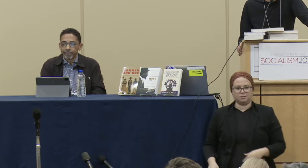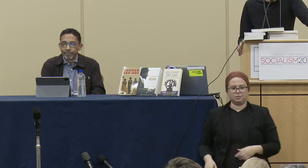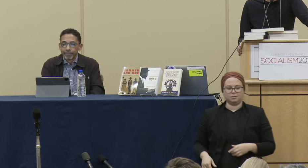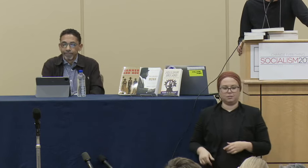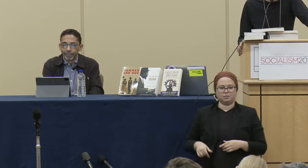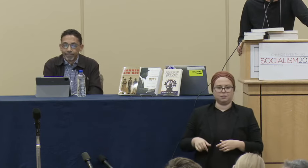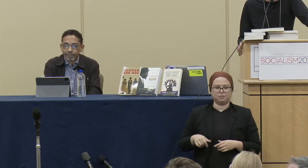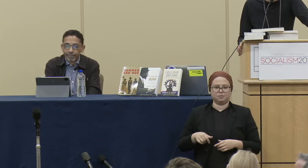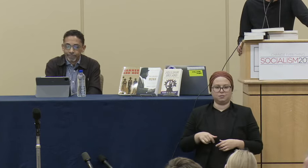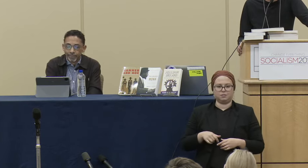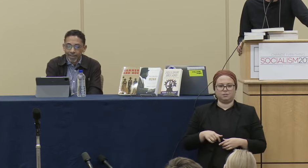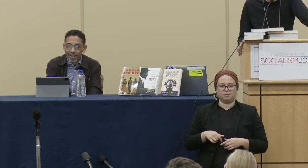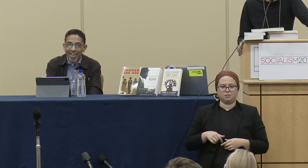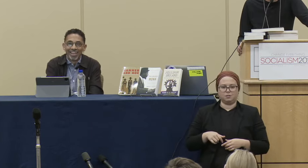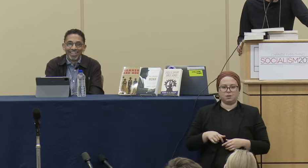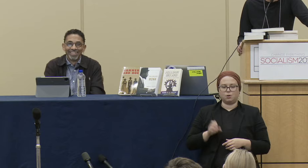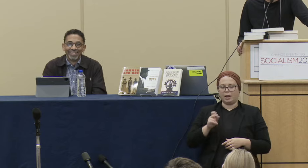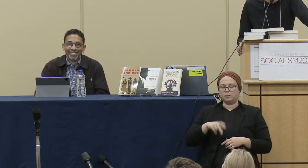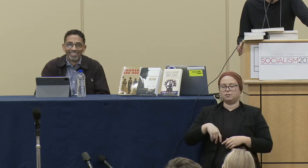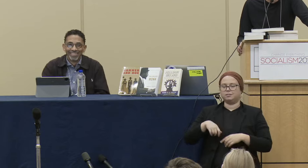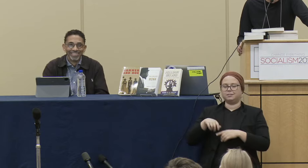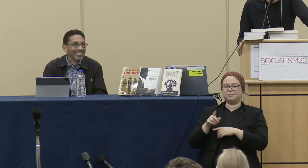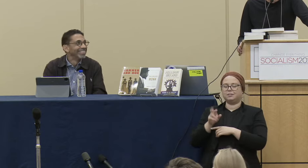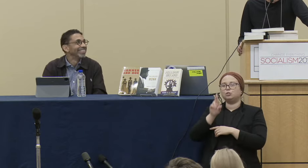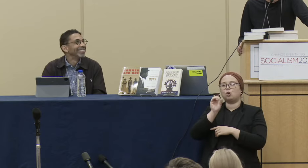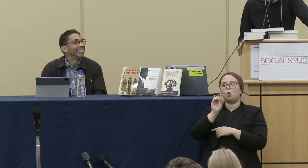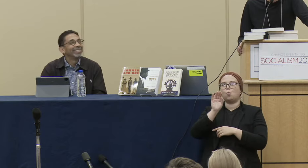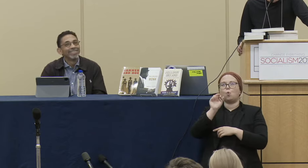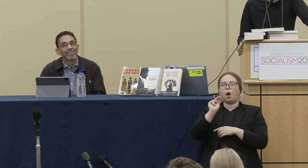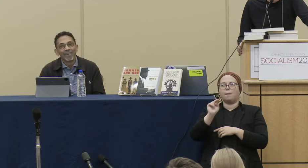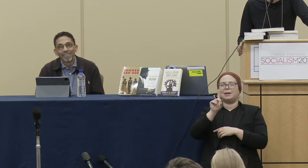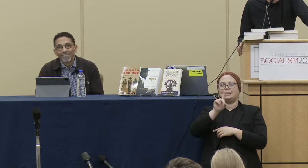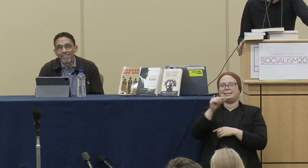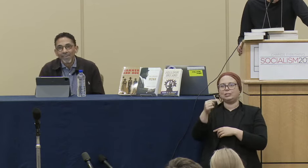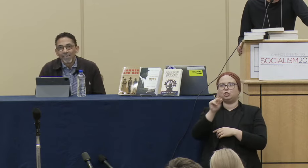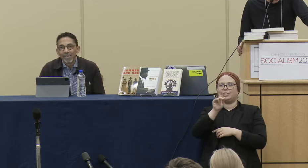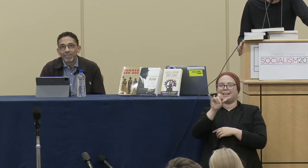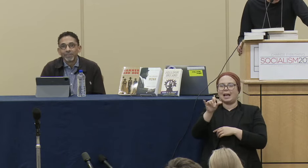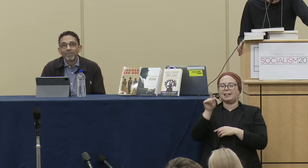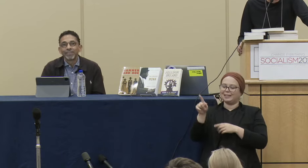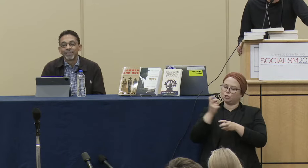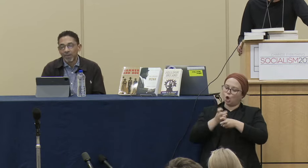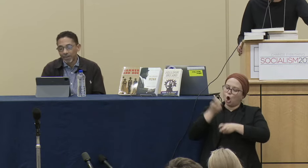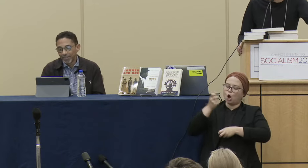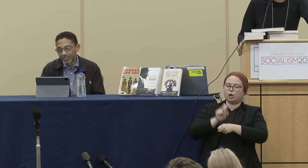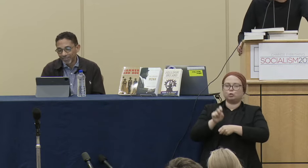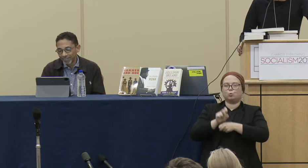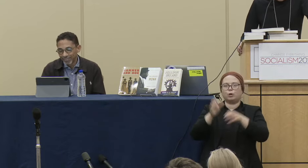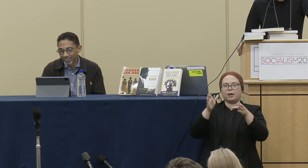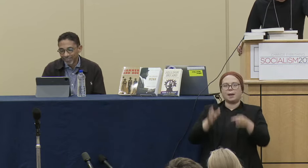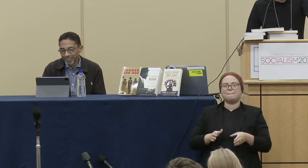So, the bottom line is, Robin D.G. Kelley is the hardest working person in socialism. Either that, or I guess the